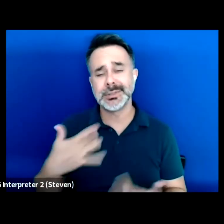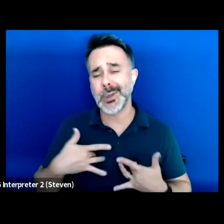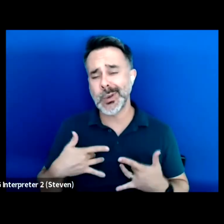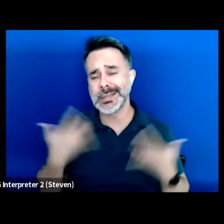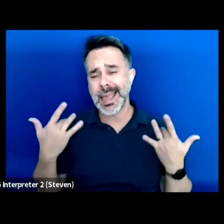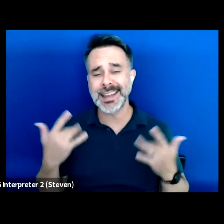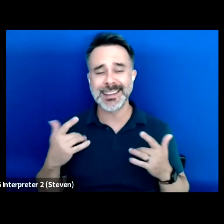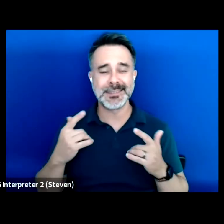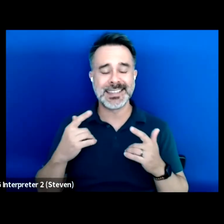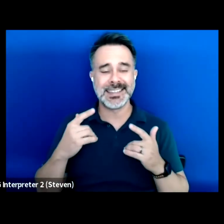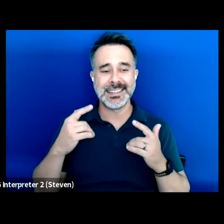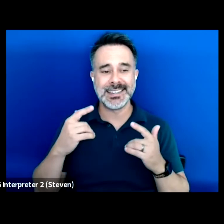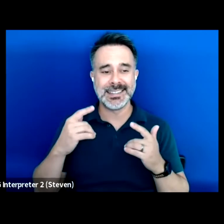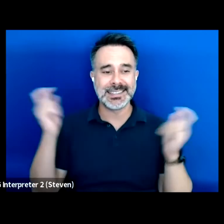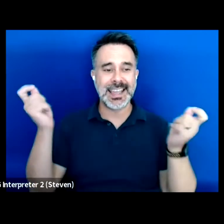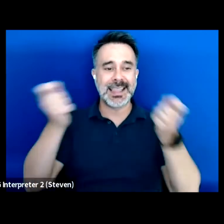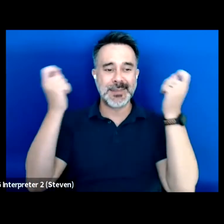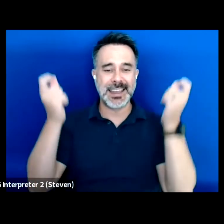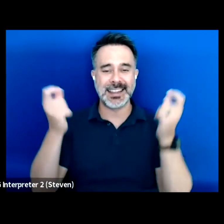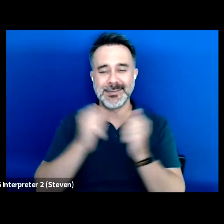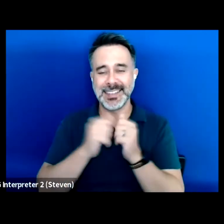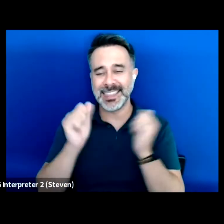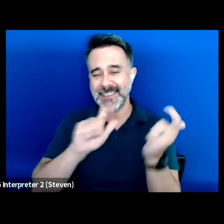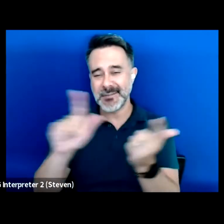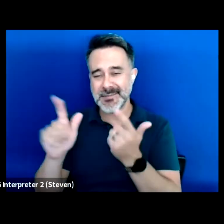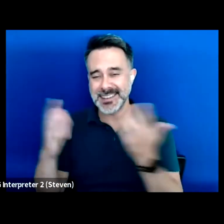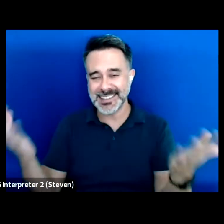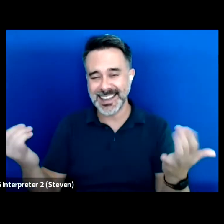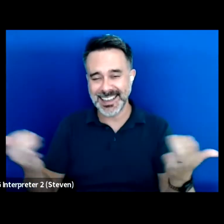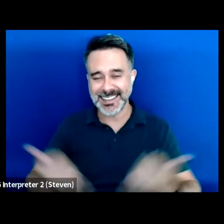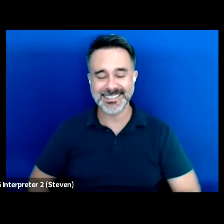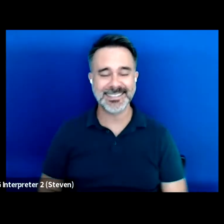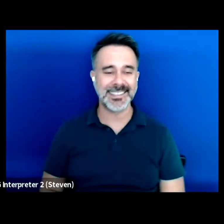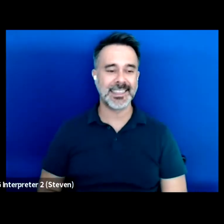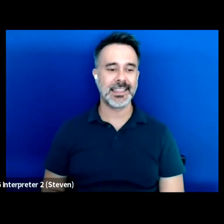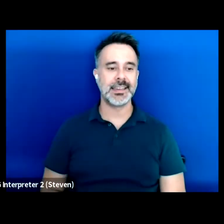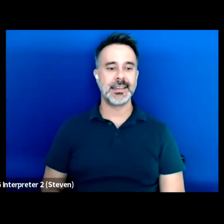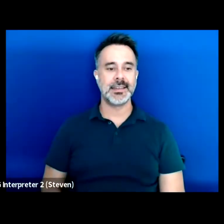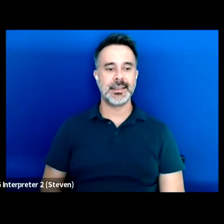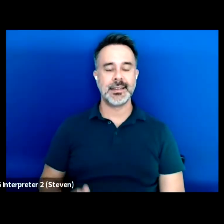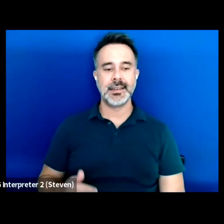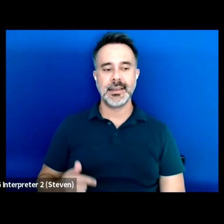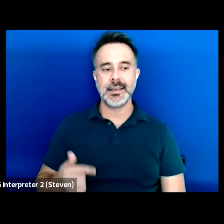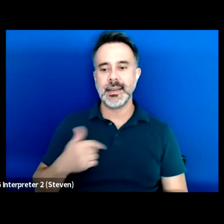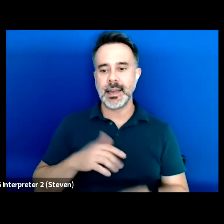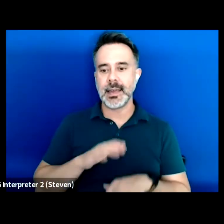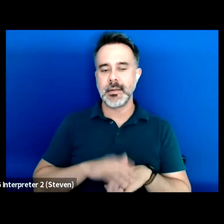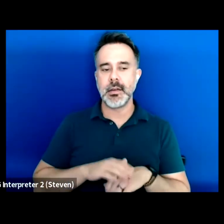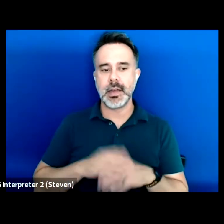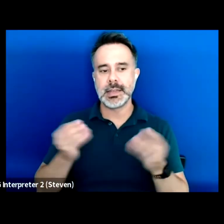and Aimi Hamraie, the Society of Disabled Oracles which will be linked into the chat.